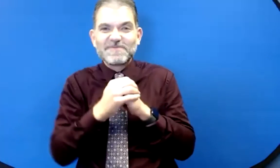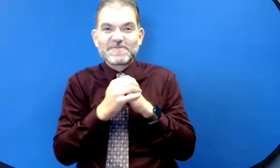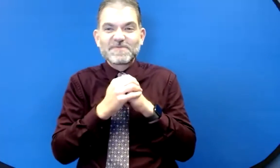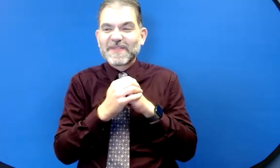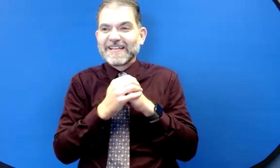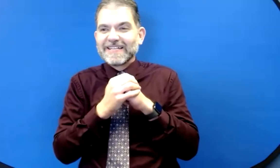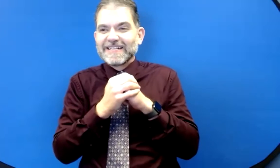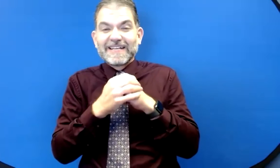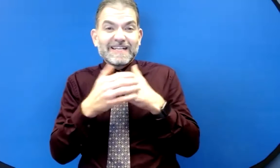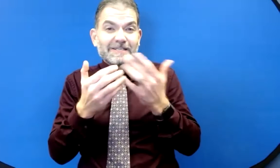ASL Interpreter: of the different types of dimension.